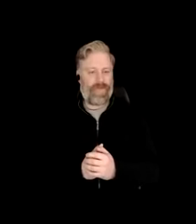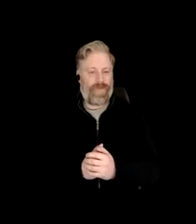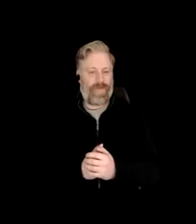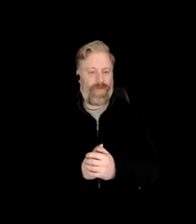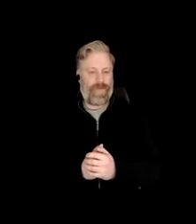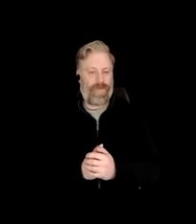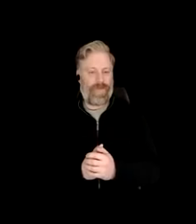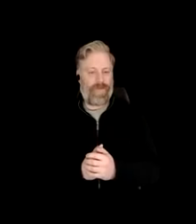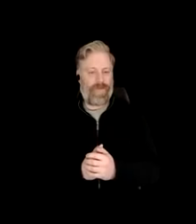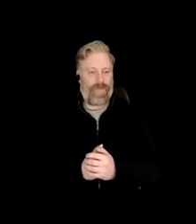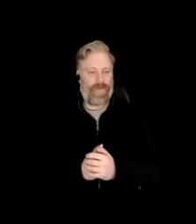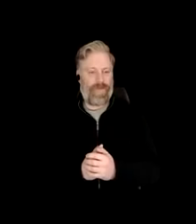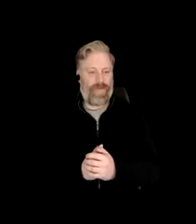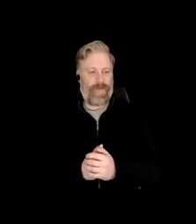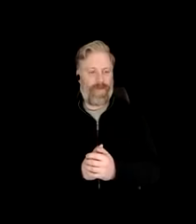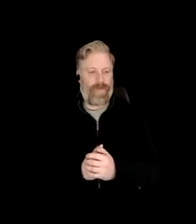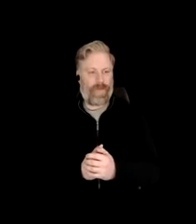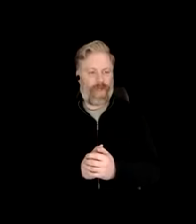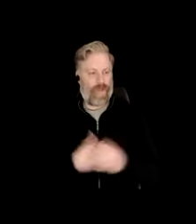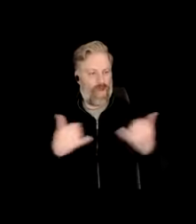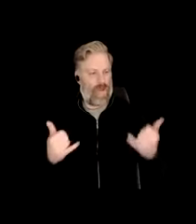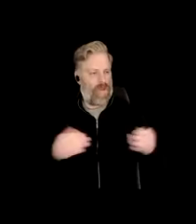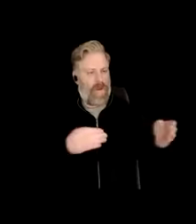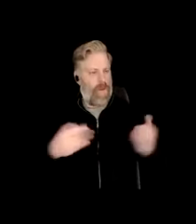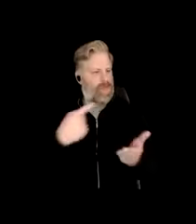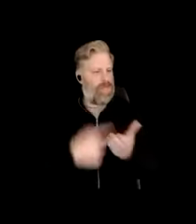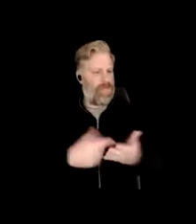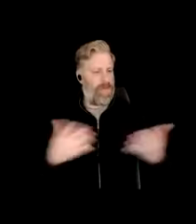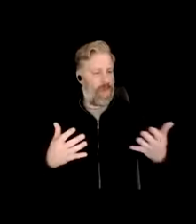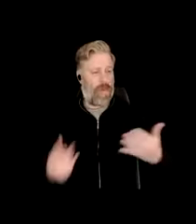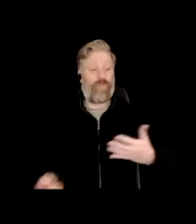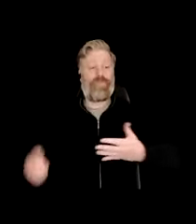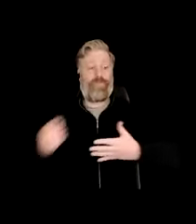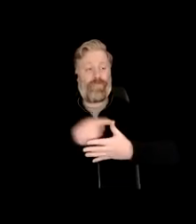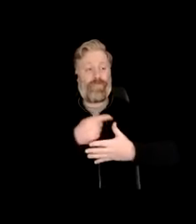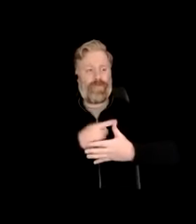All right, so here's the agenda for today. We'll start by briefly having an overview on MRAC,